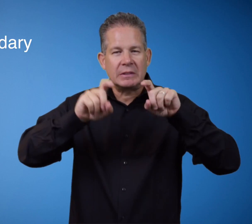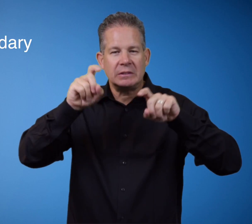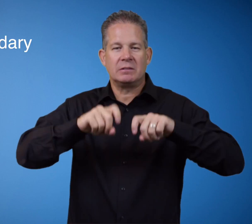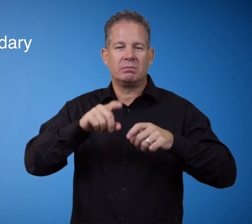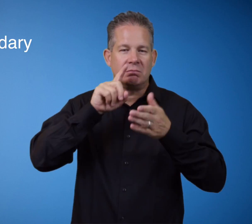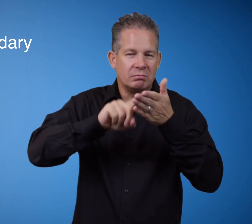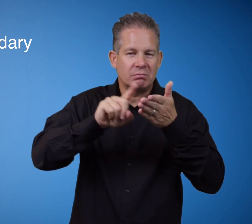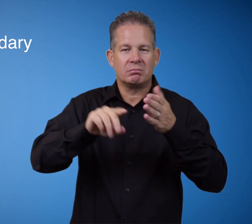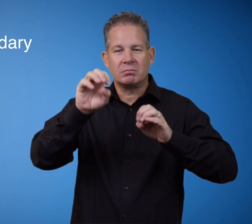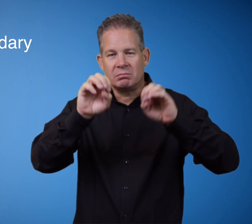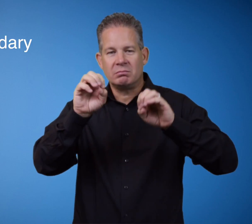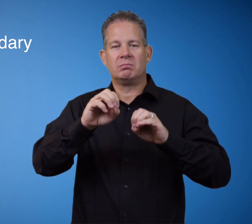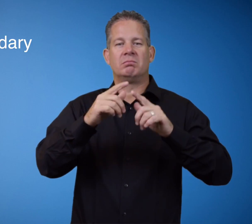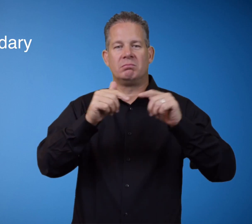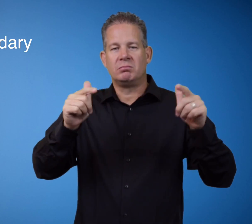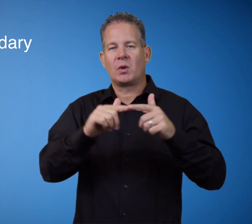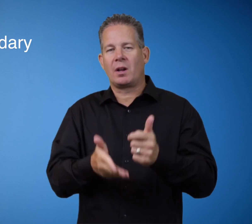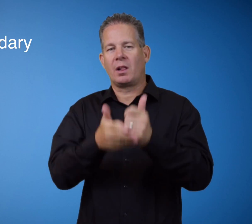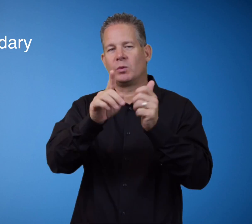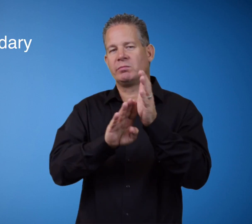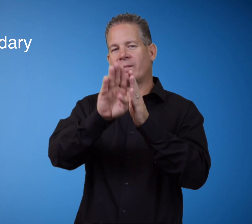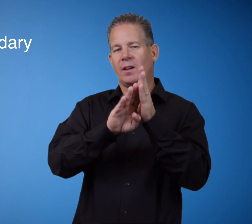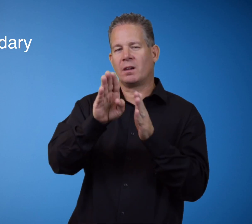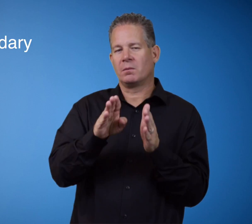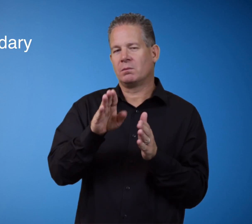different testing or evaluations in order to help you develop your goals after high school.